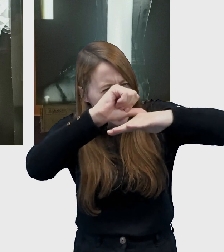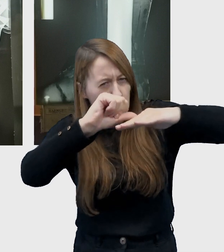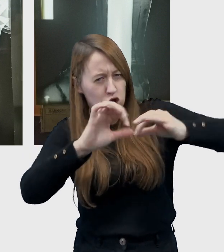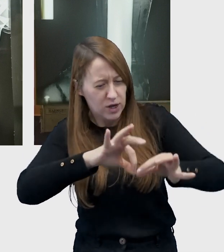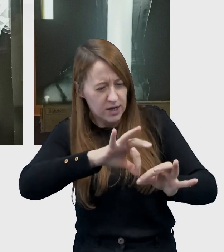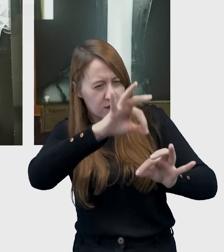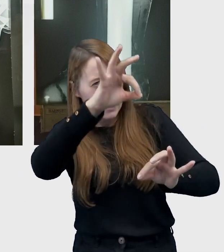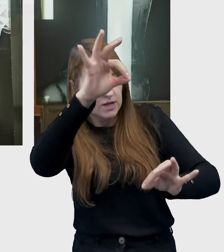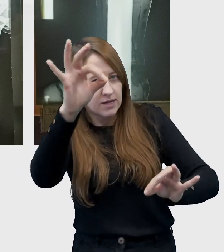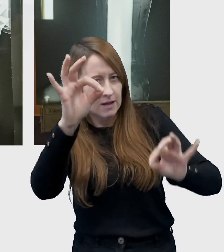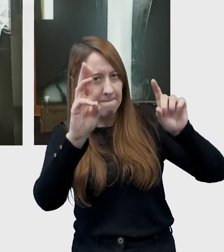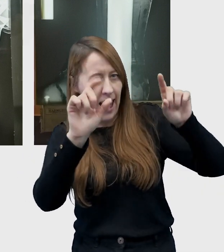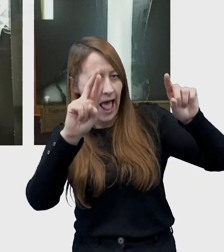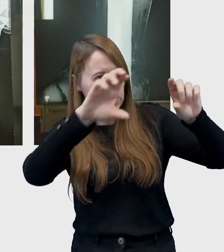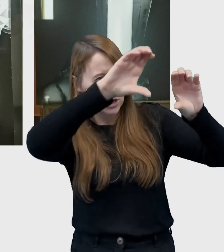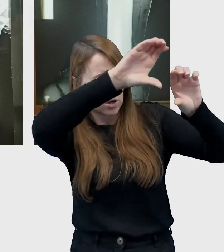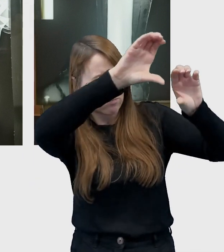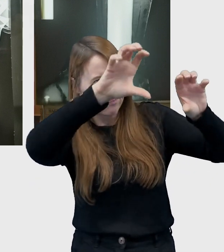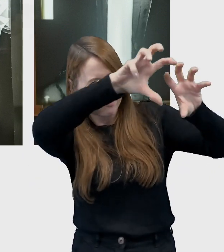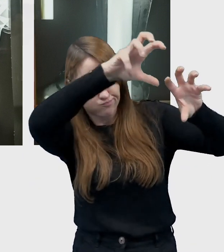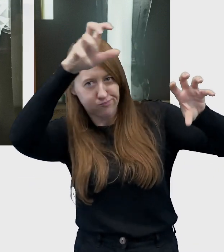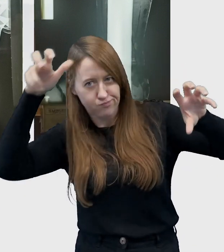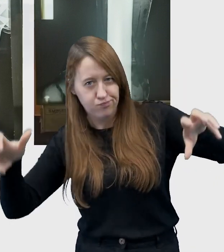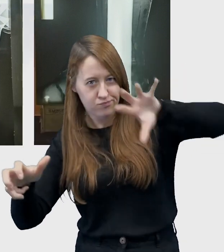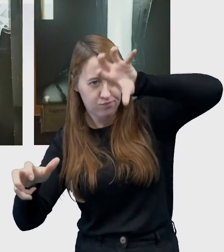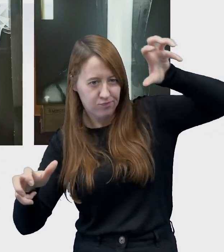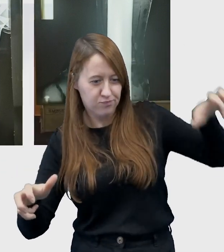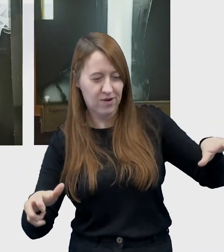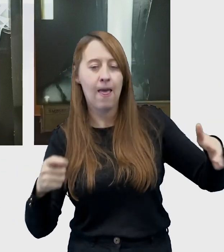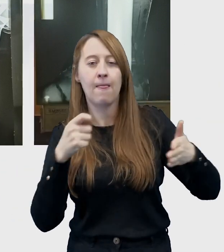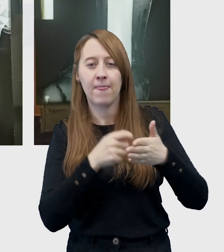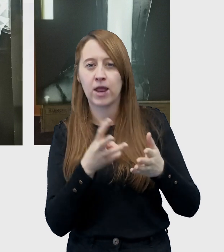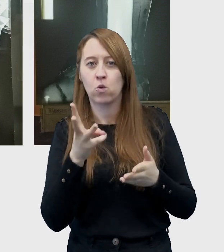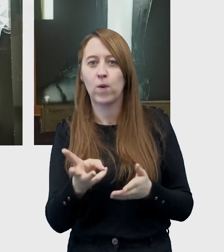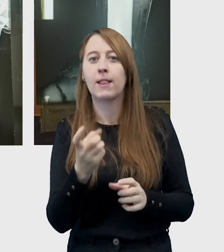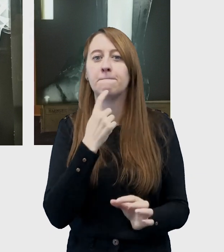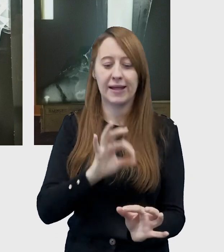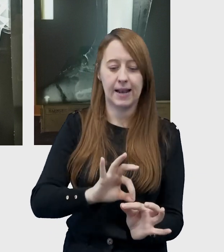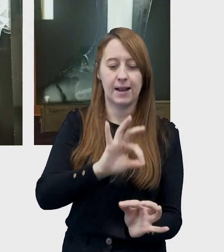because you have to remove the excess corrosion to get the plaster back on fitting really nicely together.